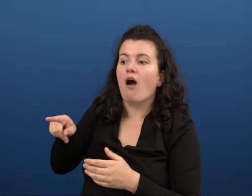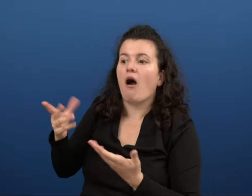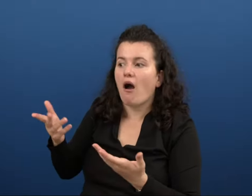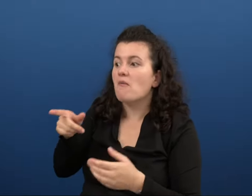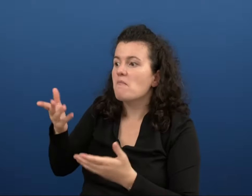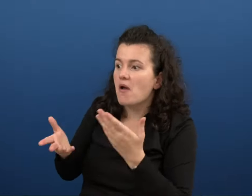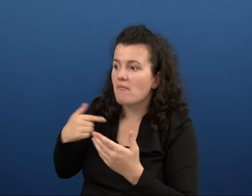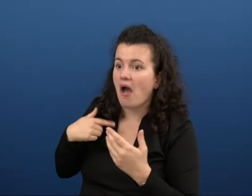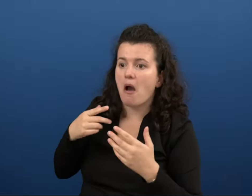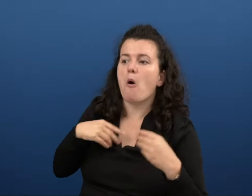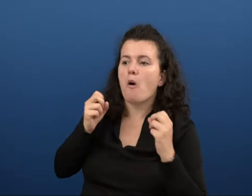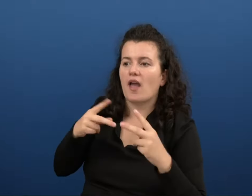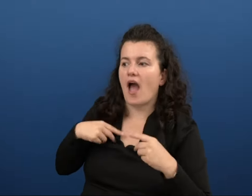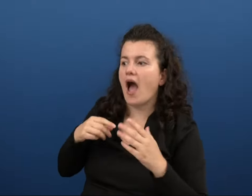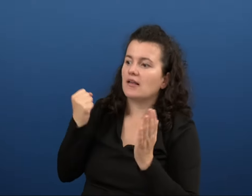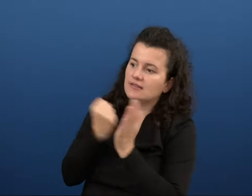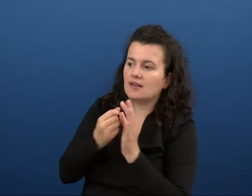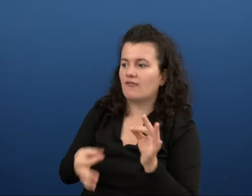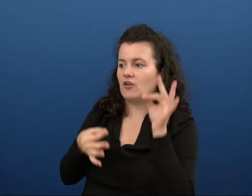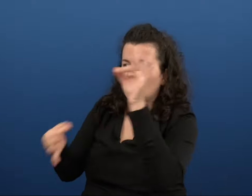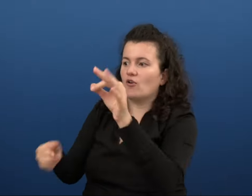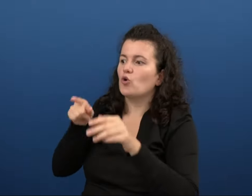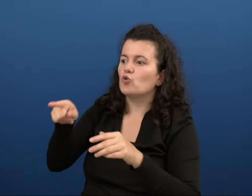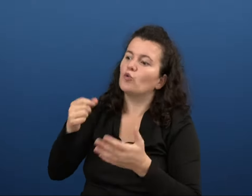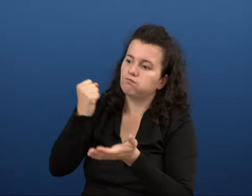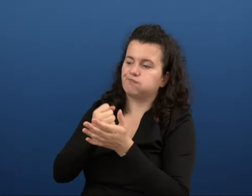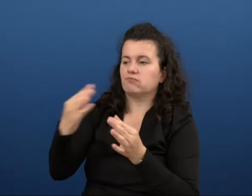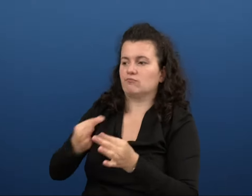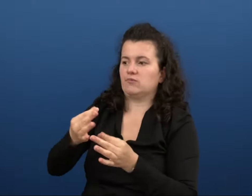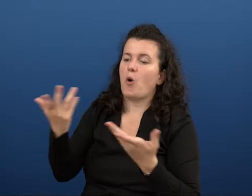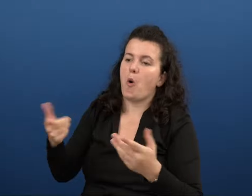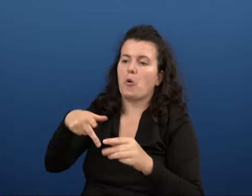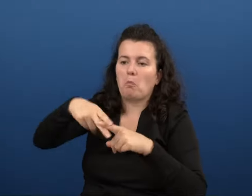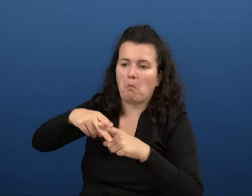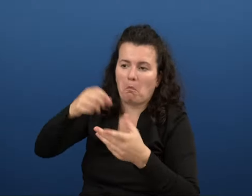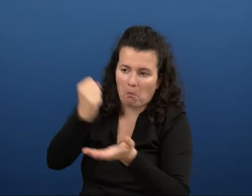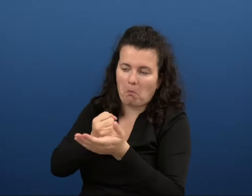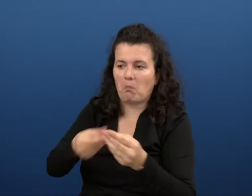you're, you're certified and with this certificate, you can use to access employment within the